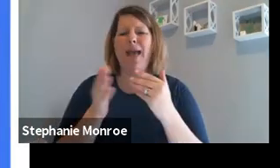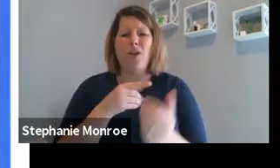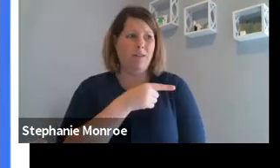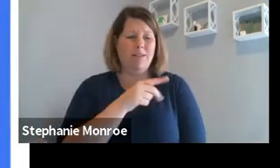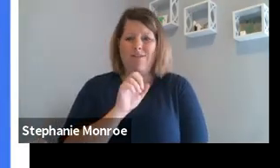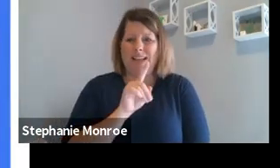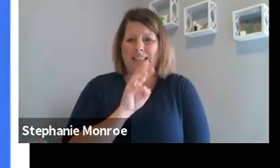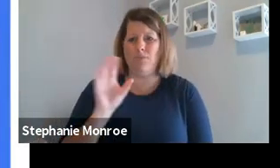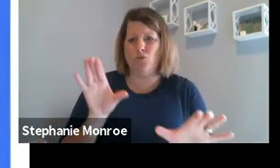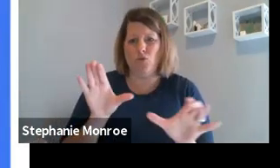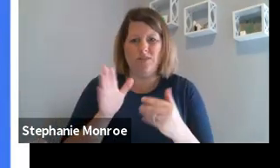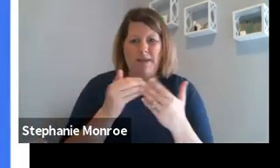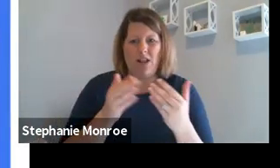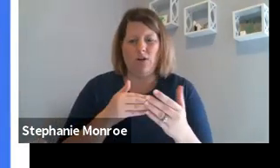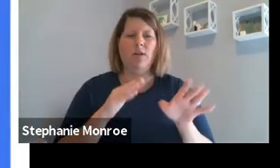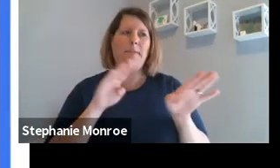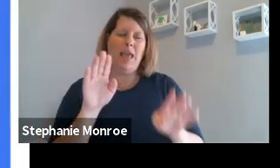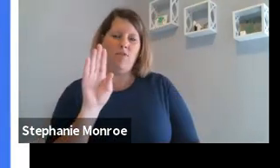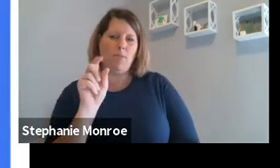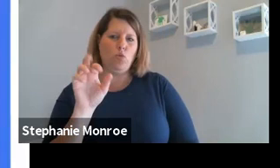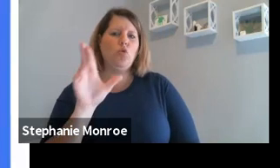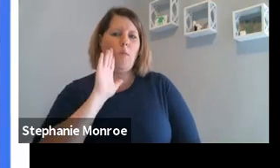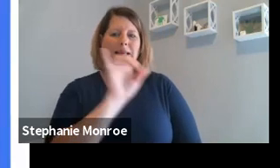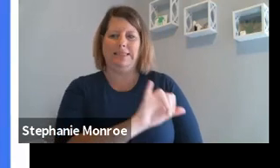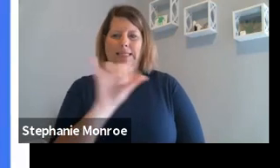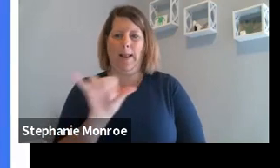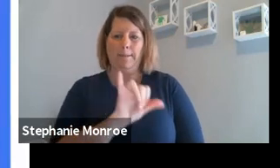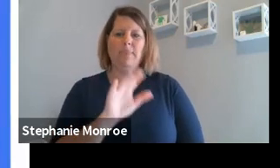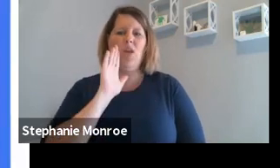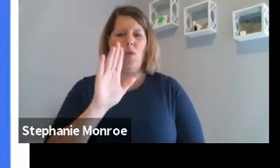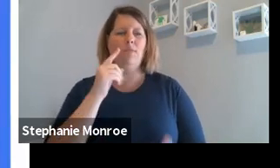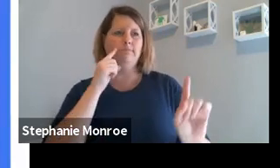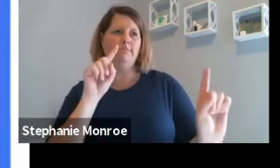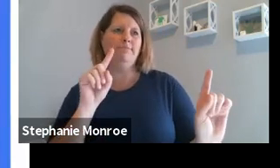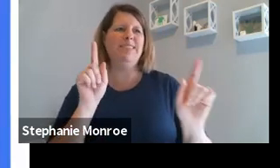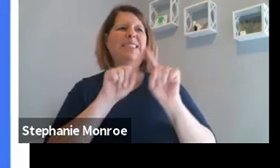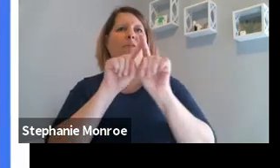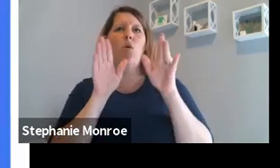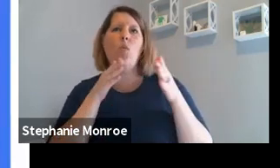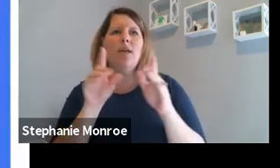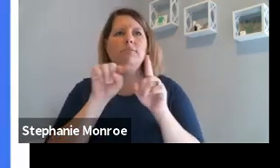the behavior of the abuser will be the same, he would just or she'll just would find different ways to go about it.